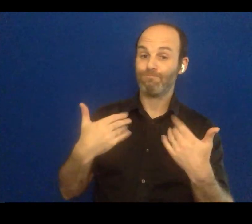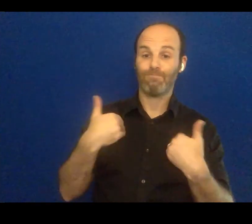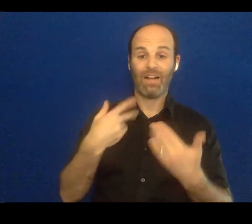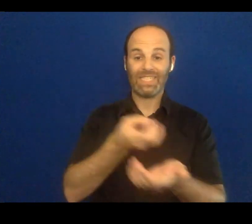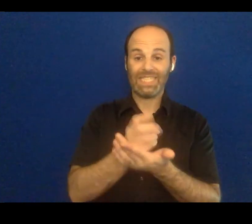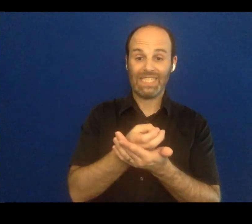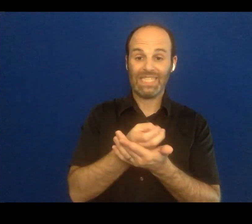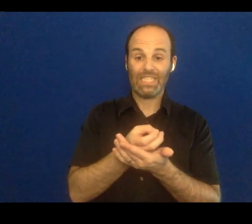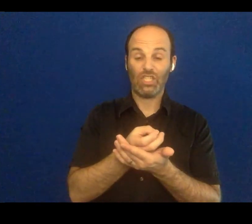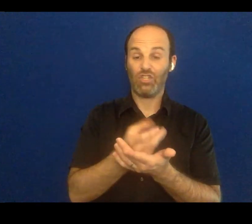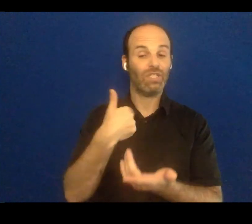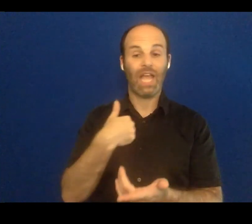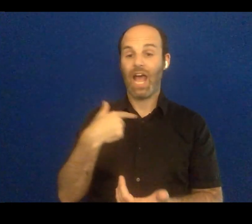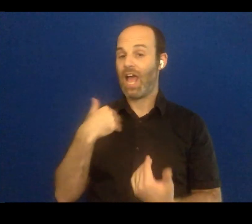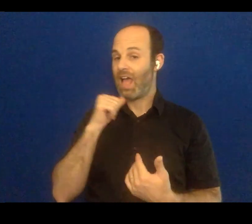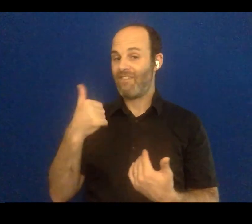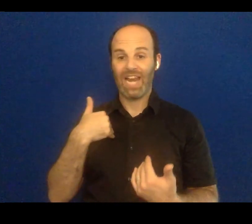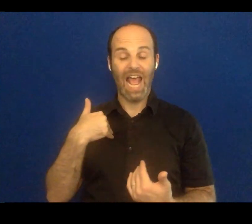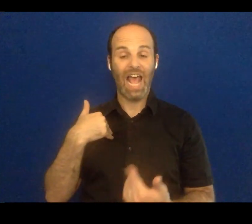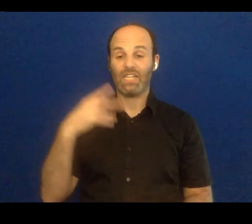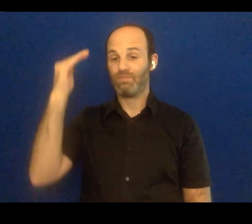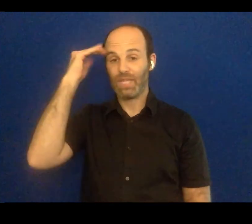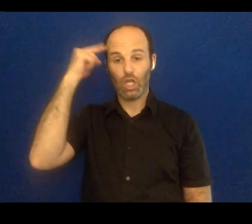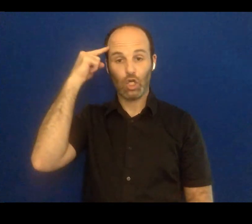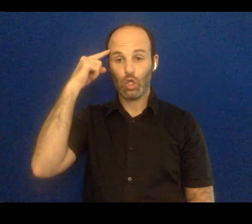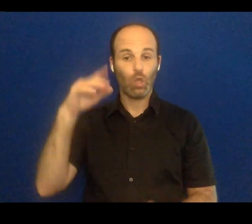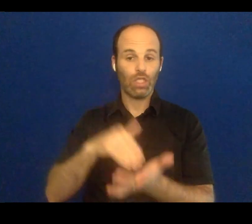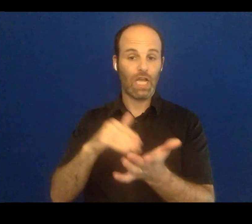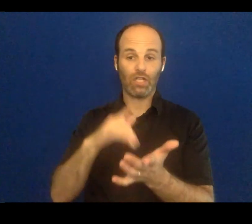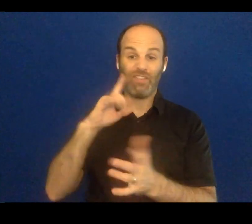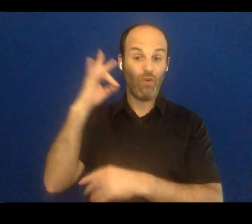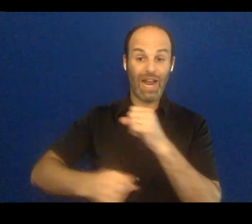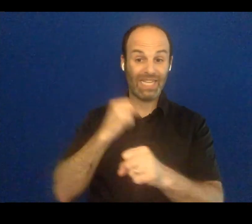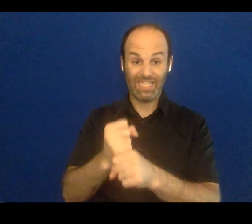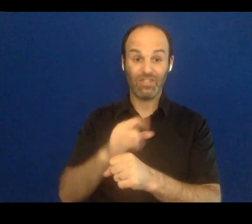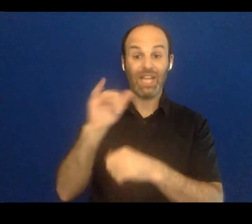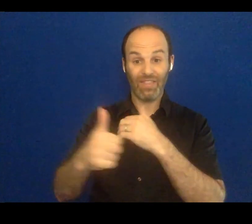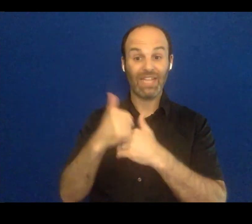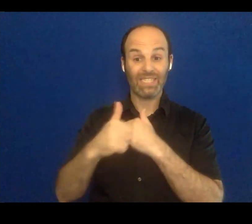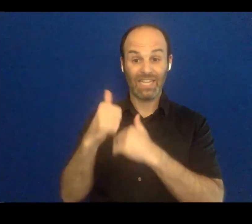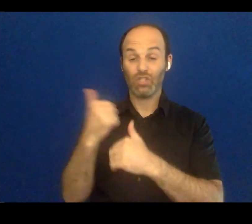SEIZURE PRONE AND I HAVEN'T BEEN FOLLOWED BY A NEUROLOGIST FOR 8